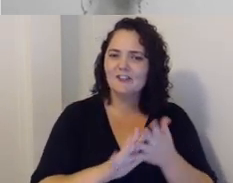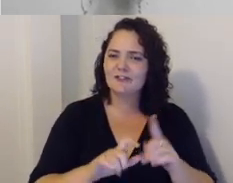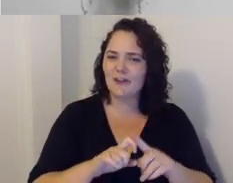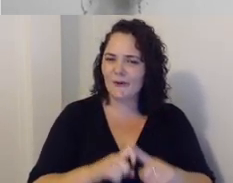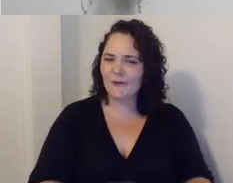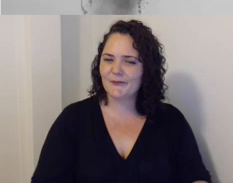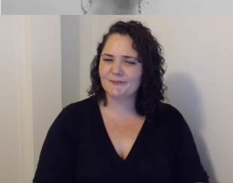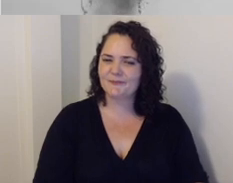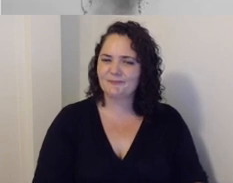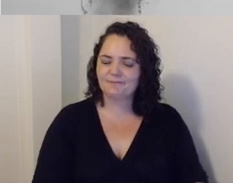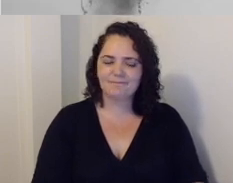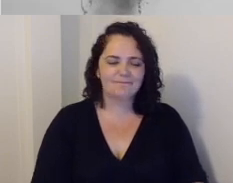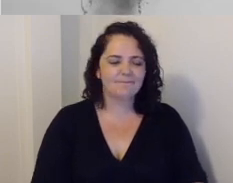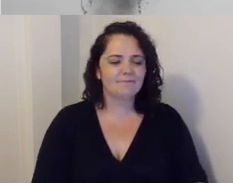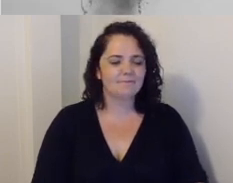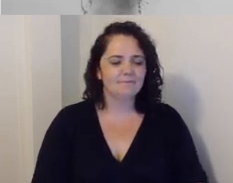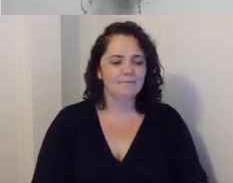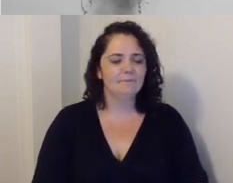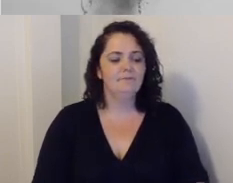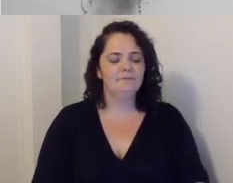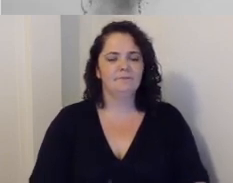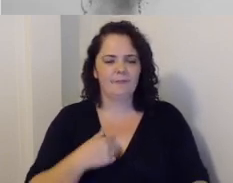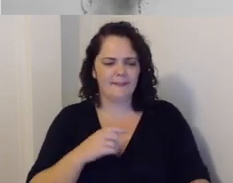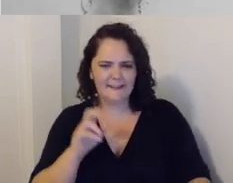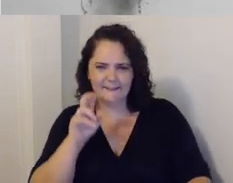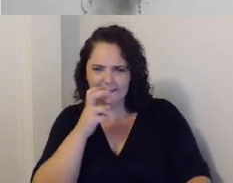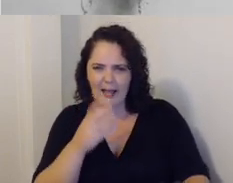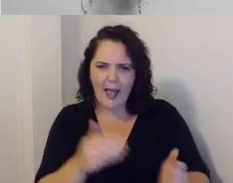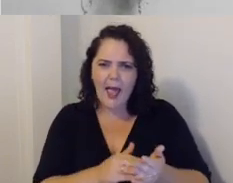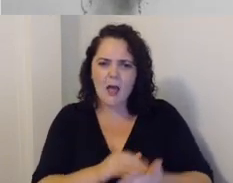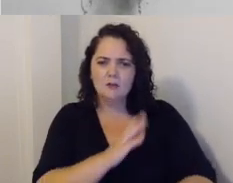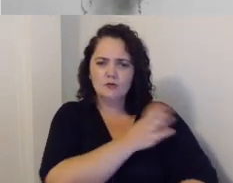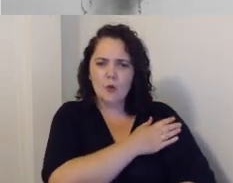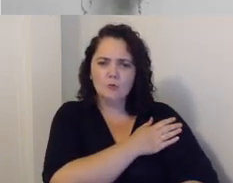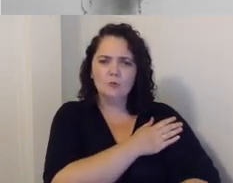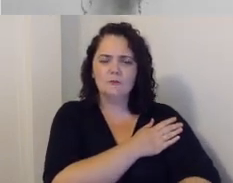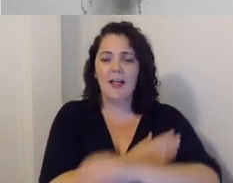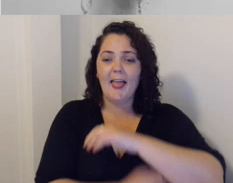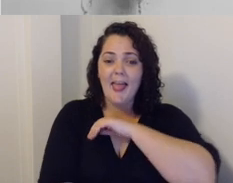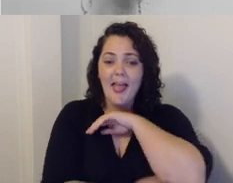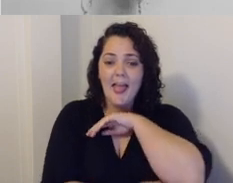come up into her shoulders, into her elbow where her head is over here and I'm just gonna keep